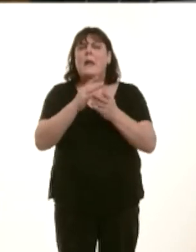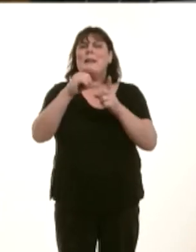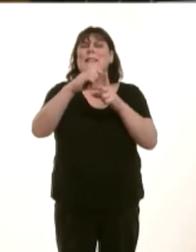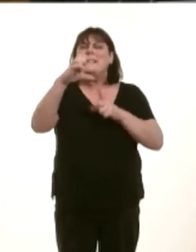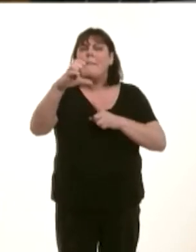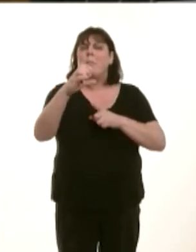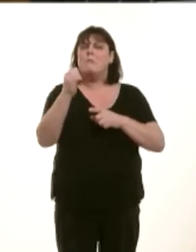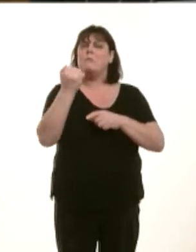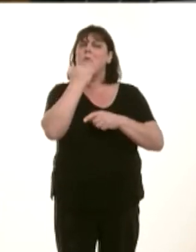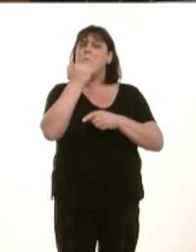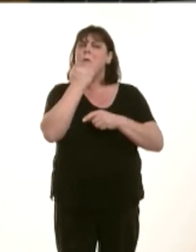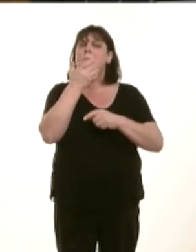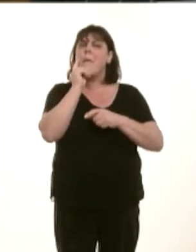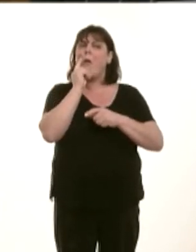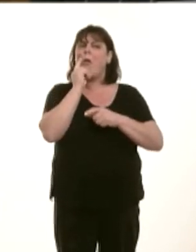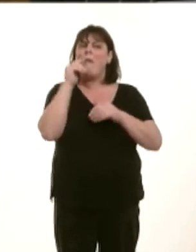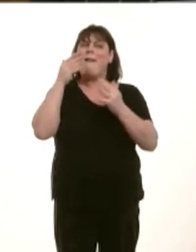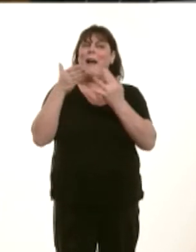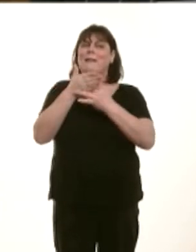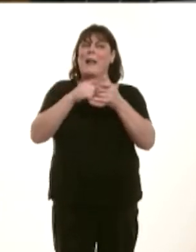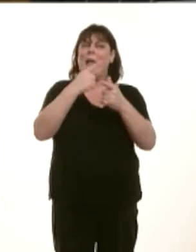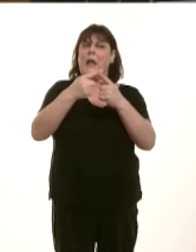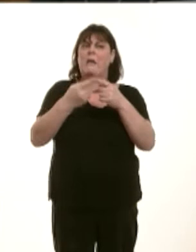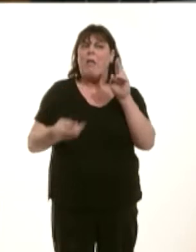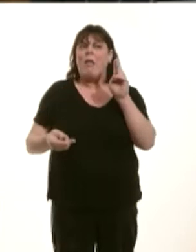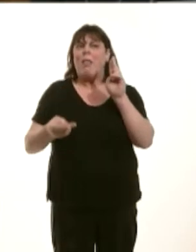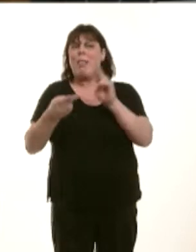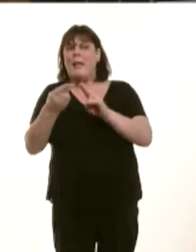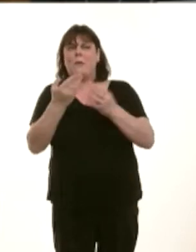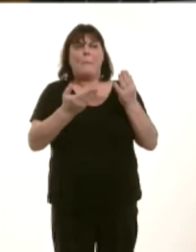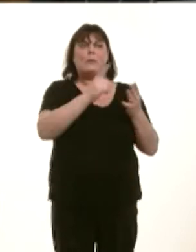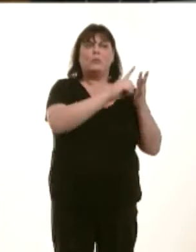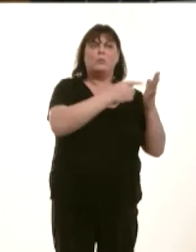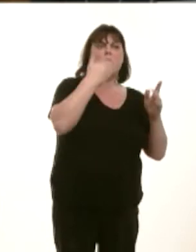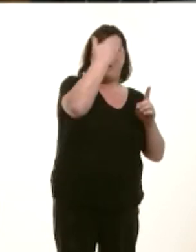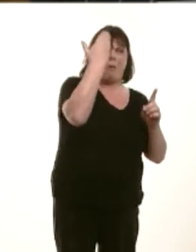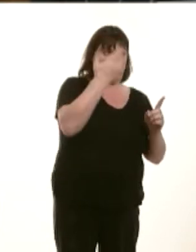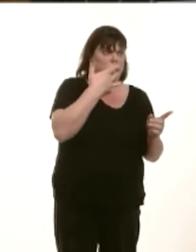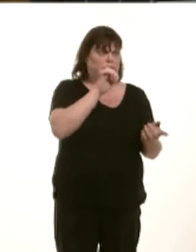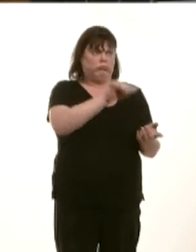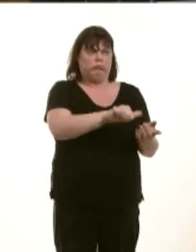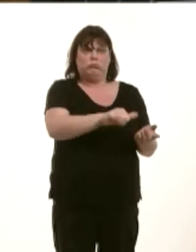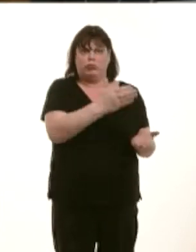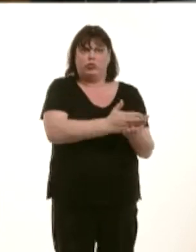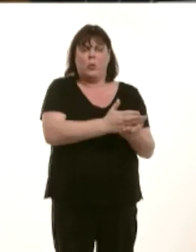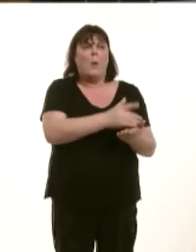numbers of people going through in the summer. That much is true, but then, what we have found is that the people who come through A&E in the summer tend to be people quite